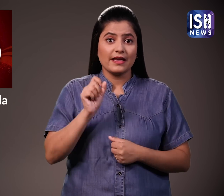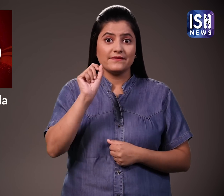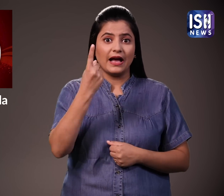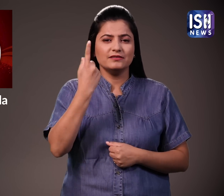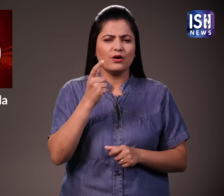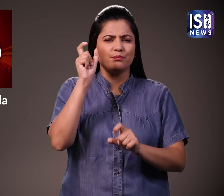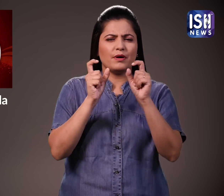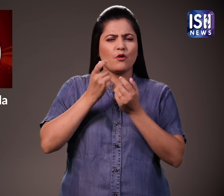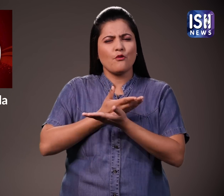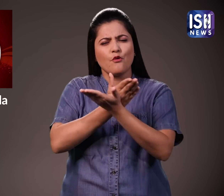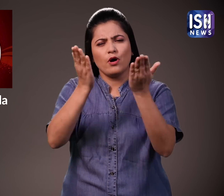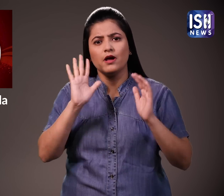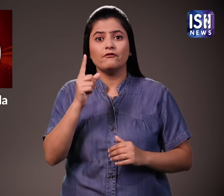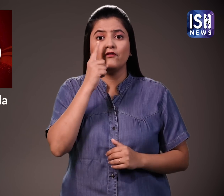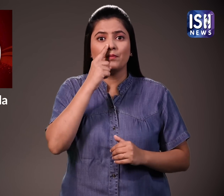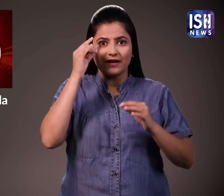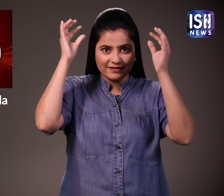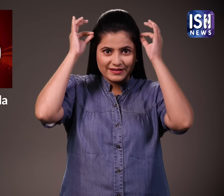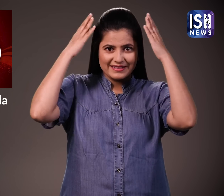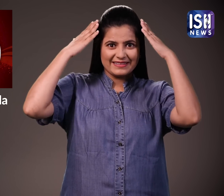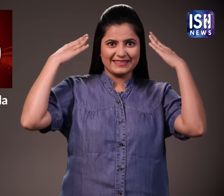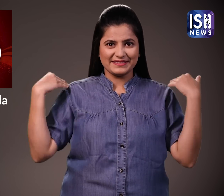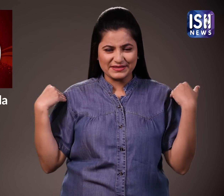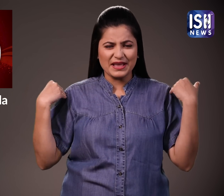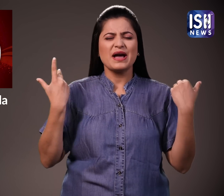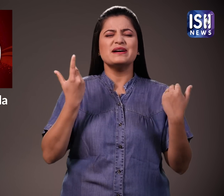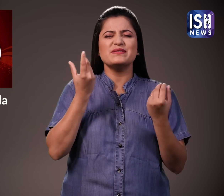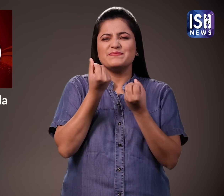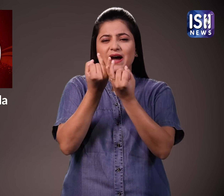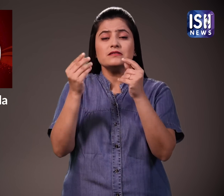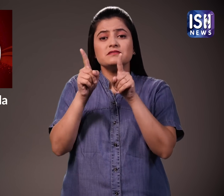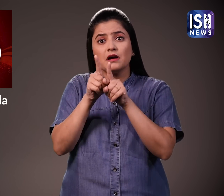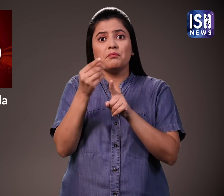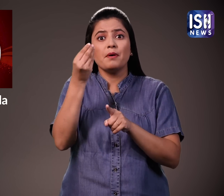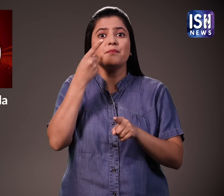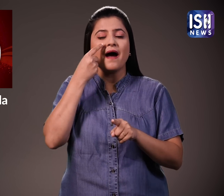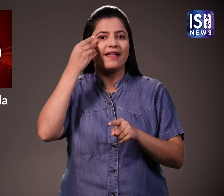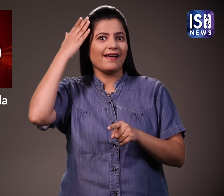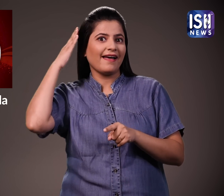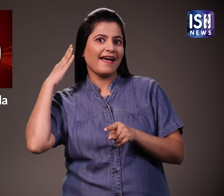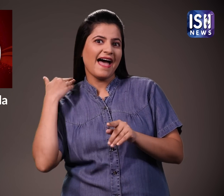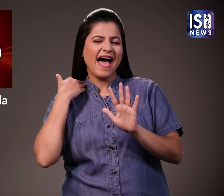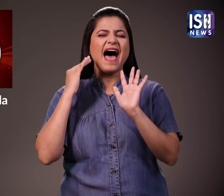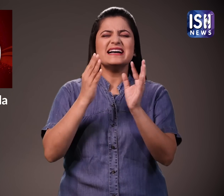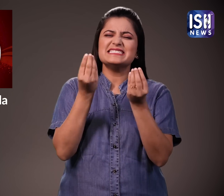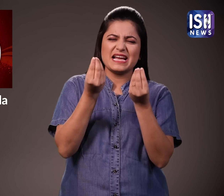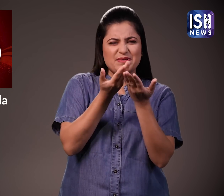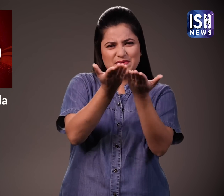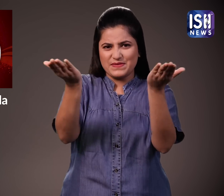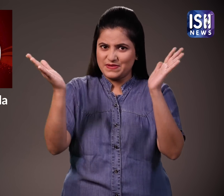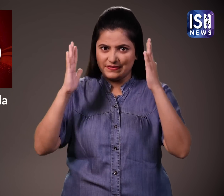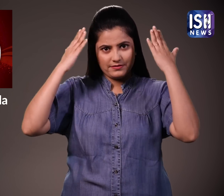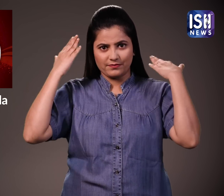Everyone has long hair. Even some men have long hair.